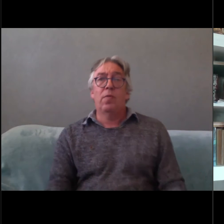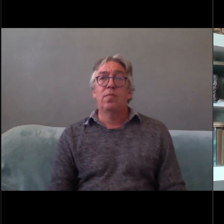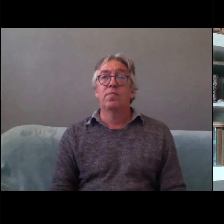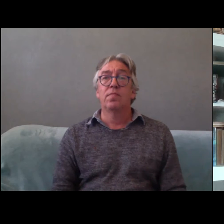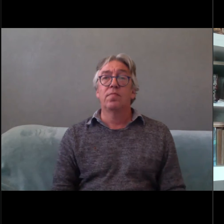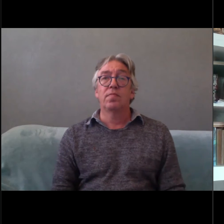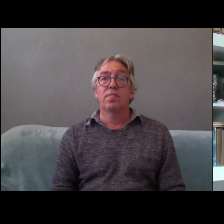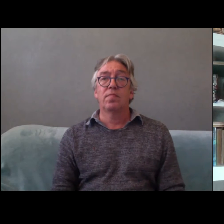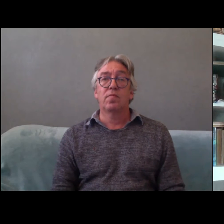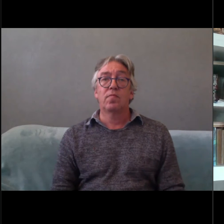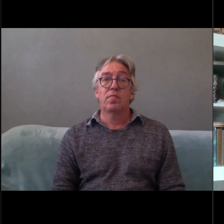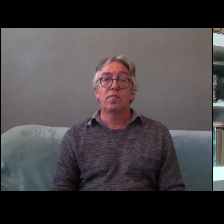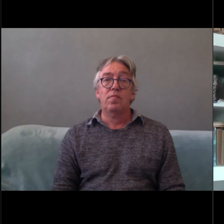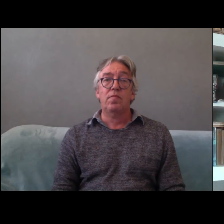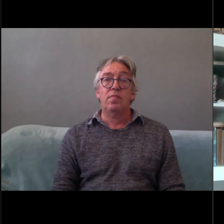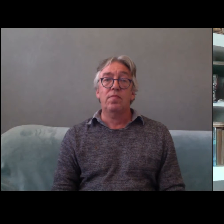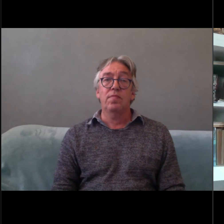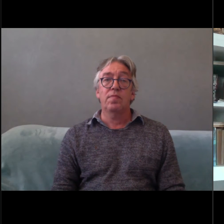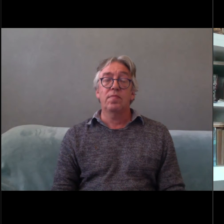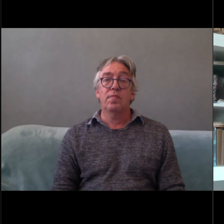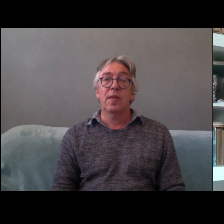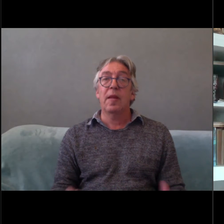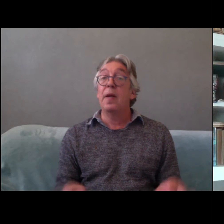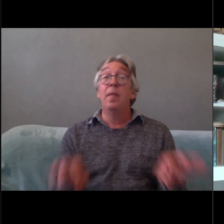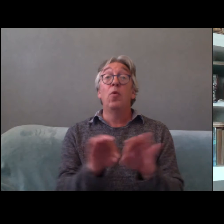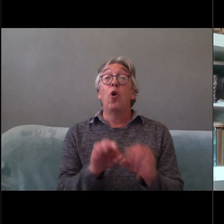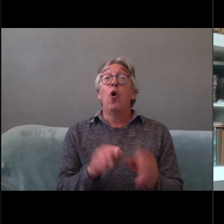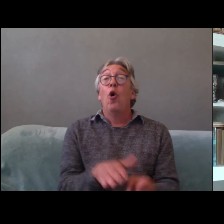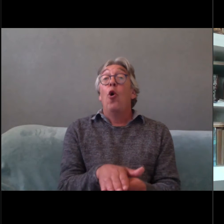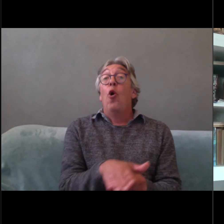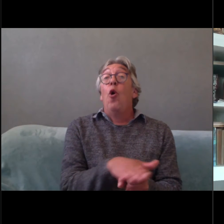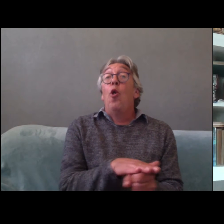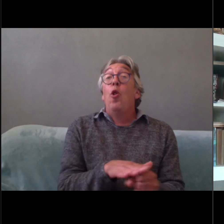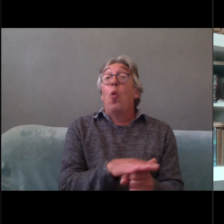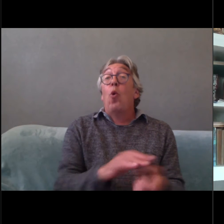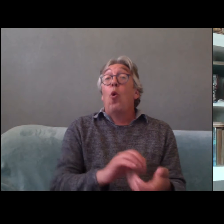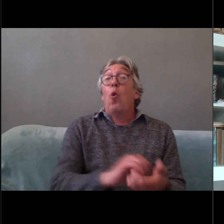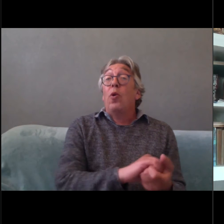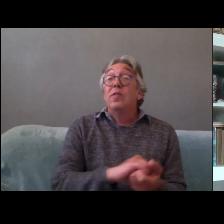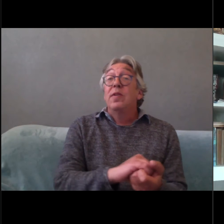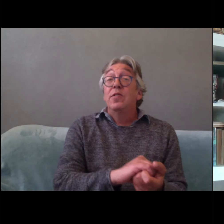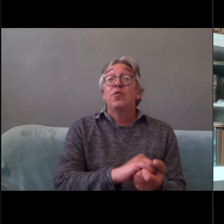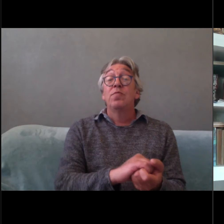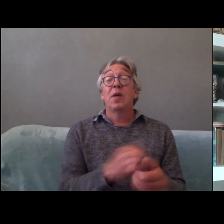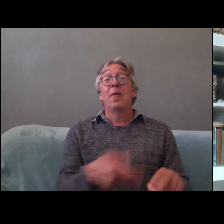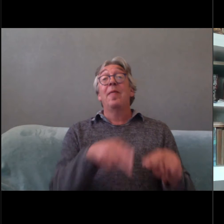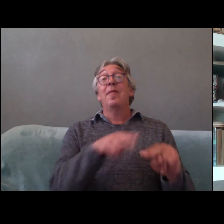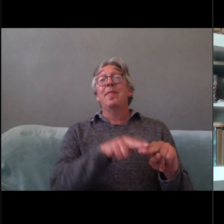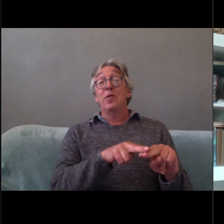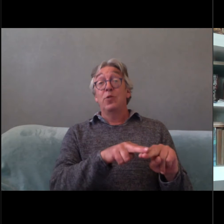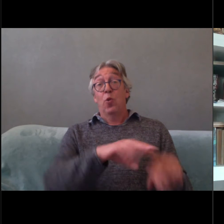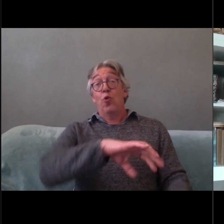Because you know, there is one kind of report which is provided